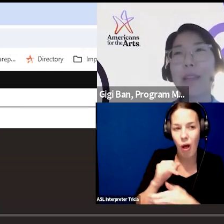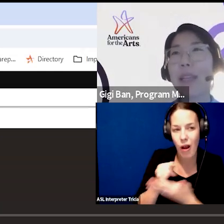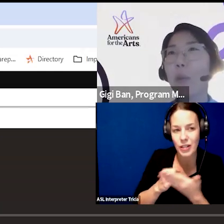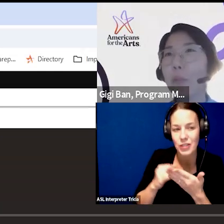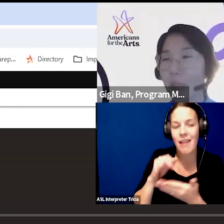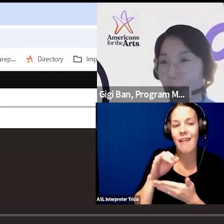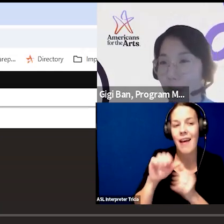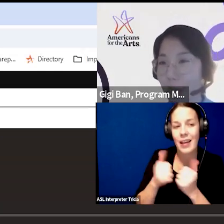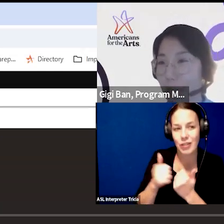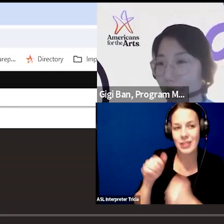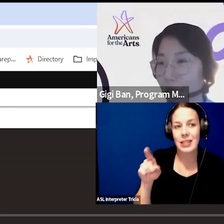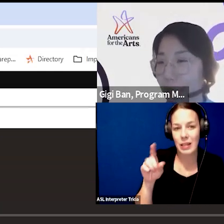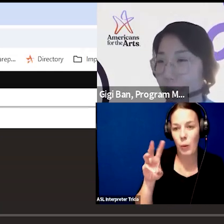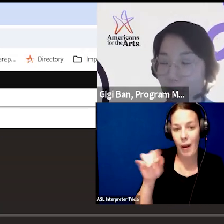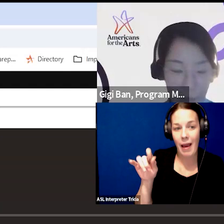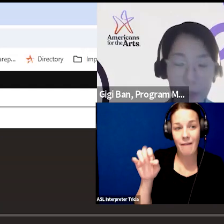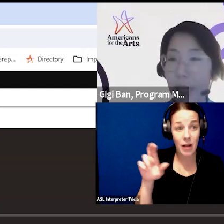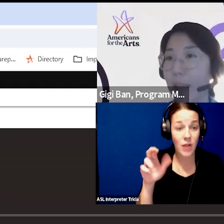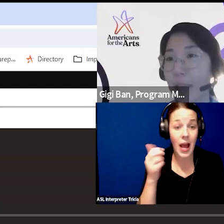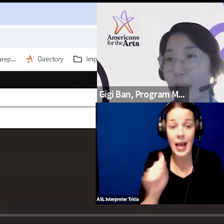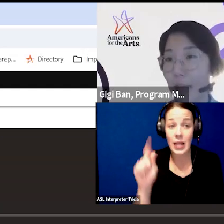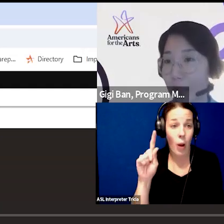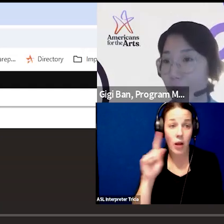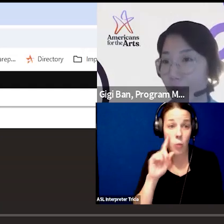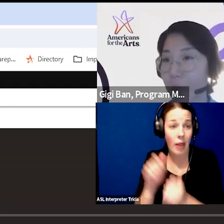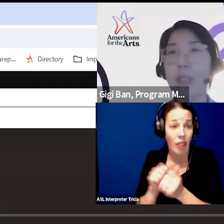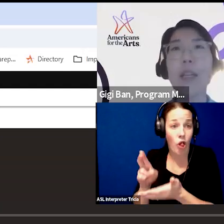because anyone with an American for the Arts in can add themselves.